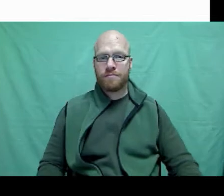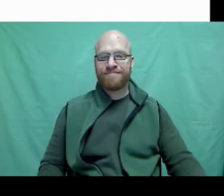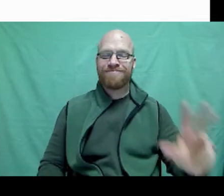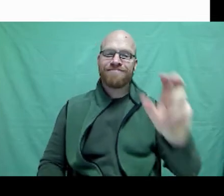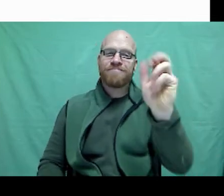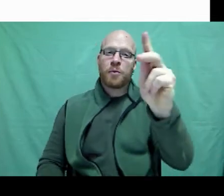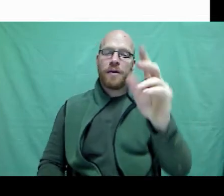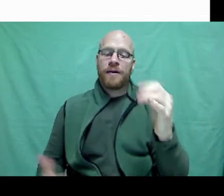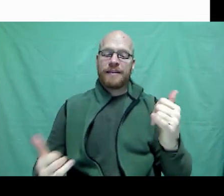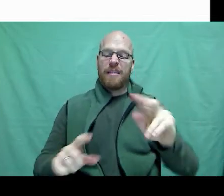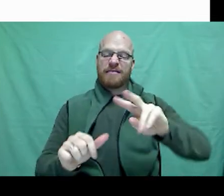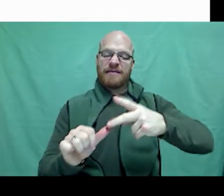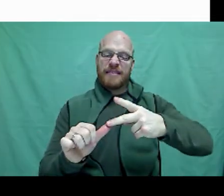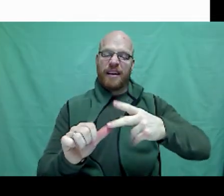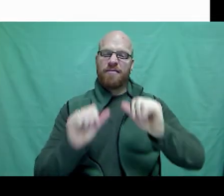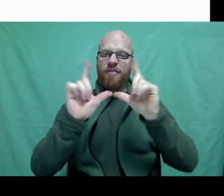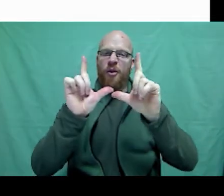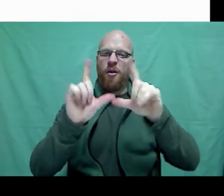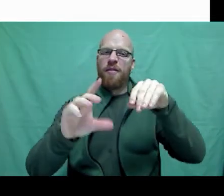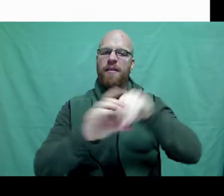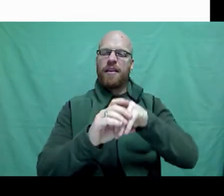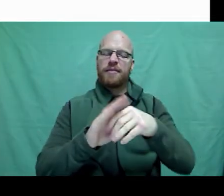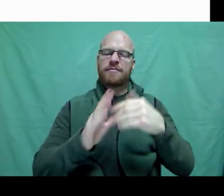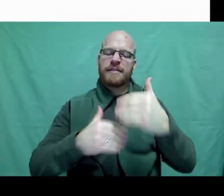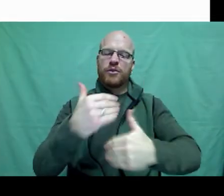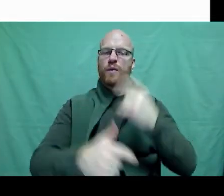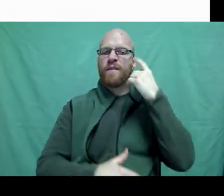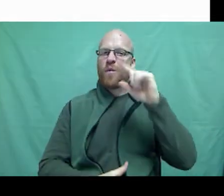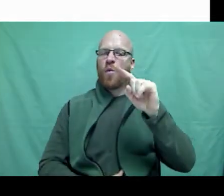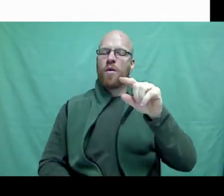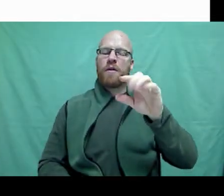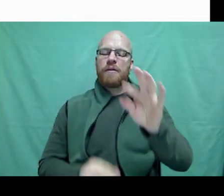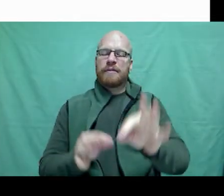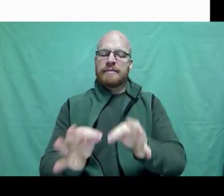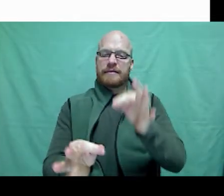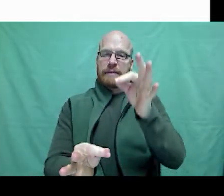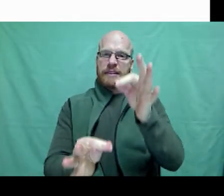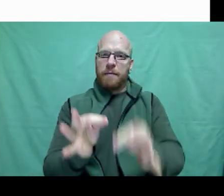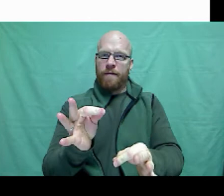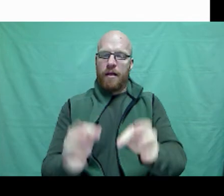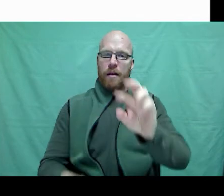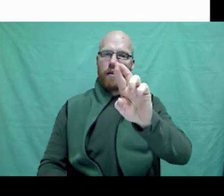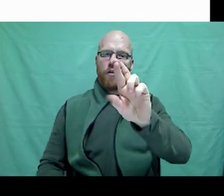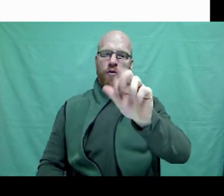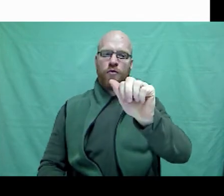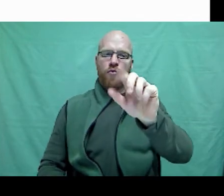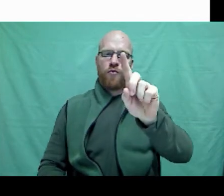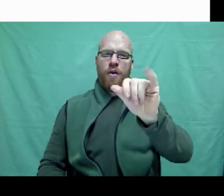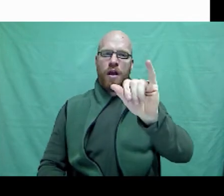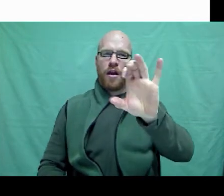Okay in the second blog in this series for simplifying radicals and radical expressions,